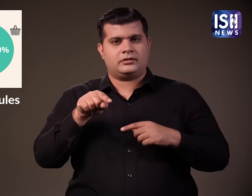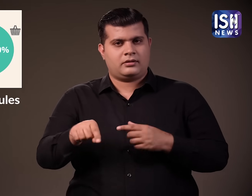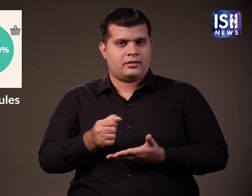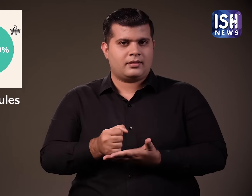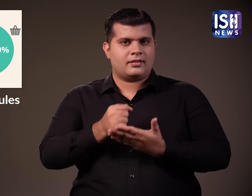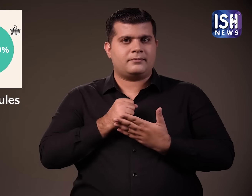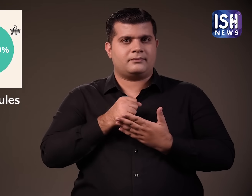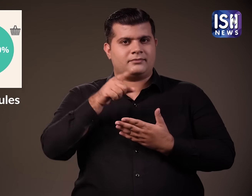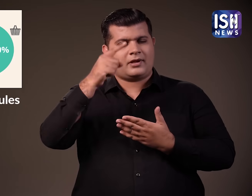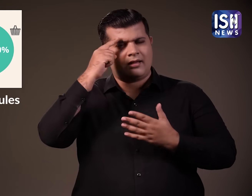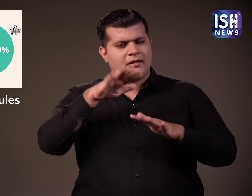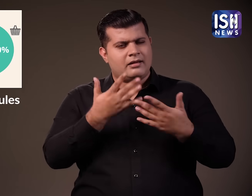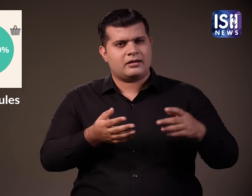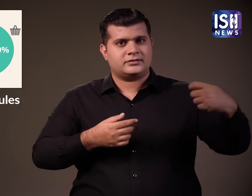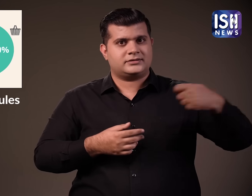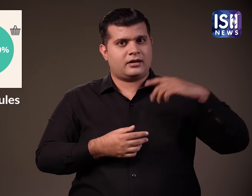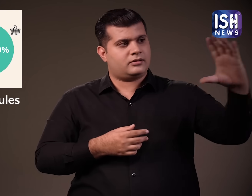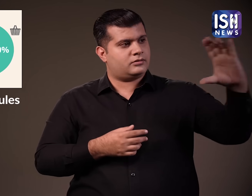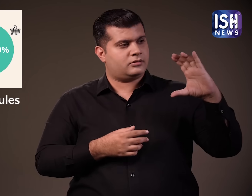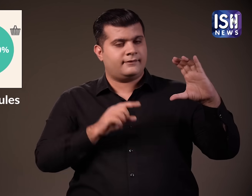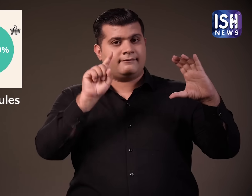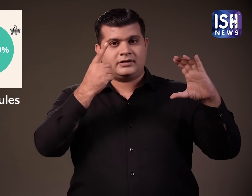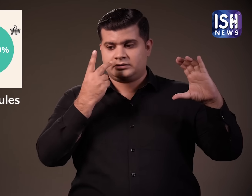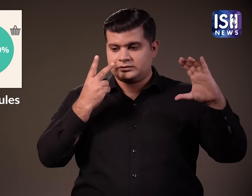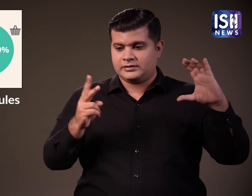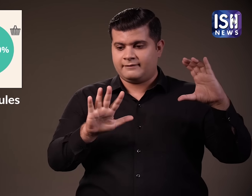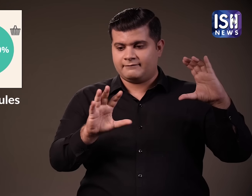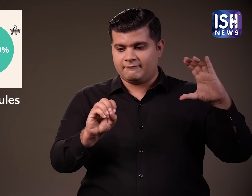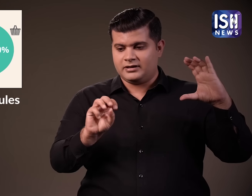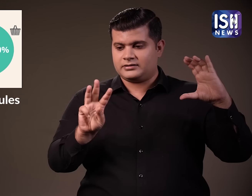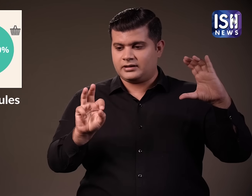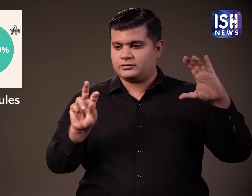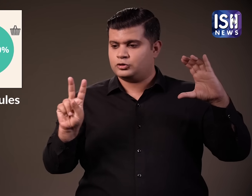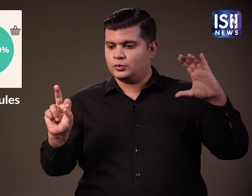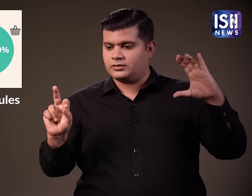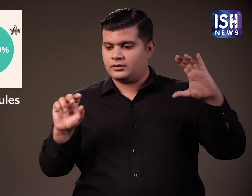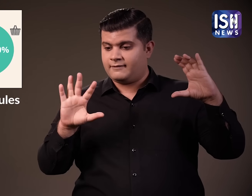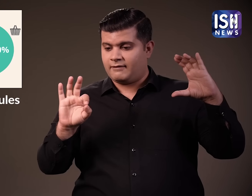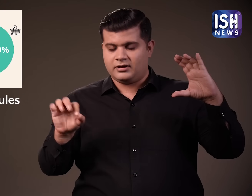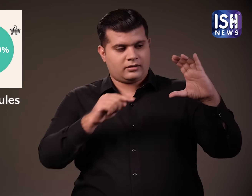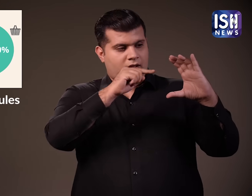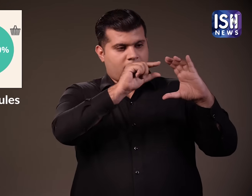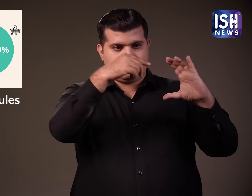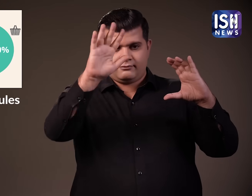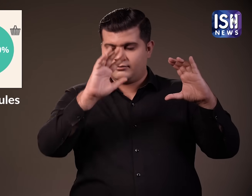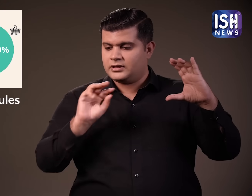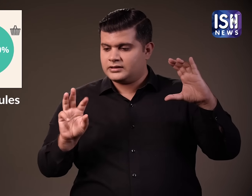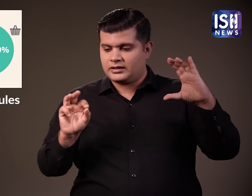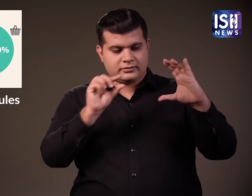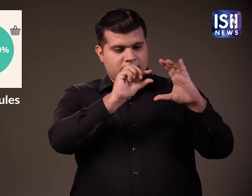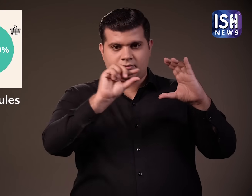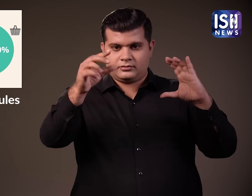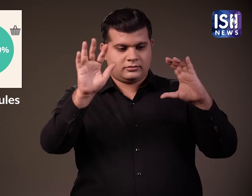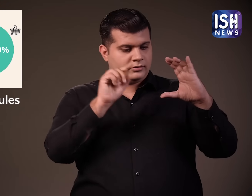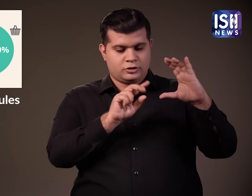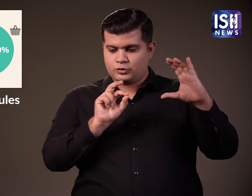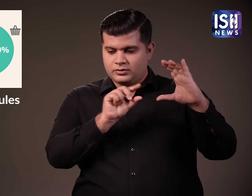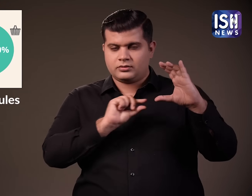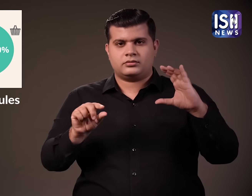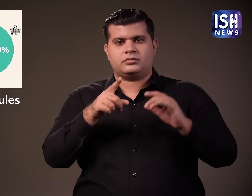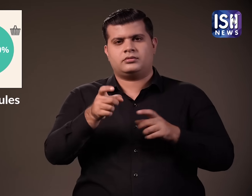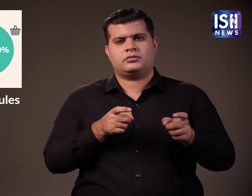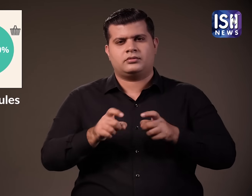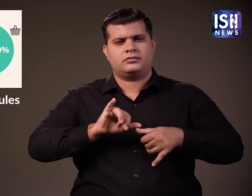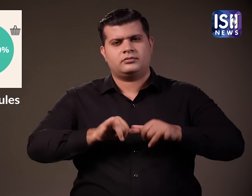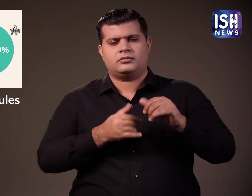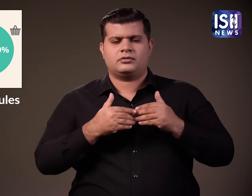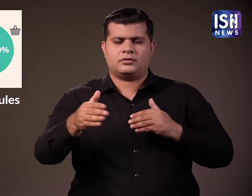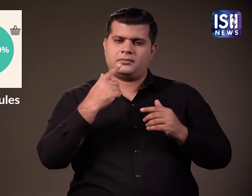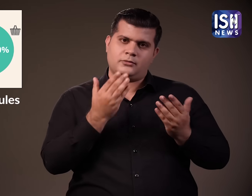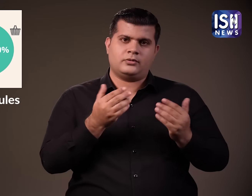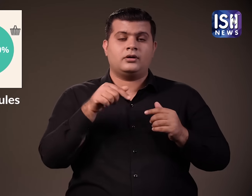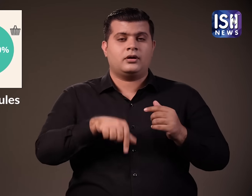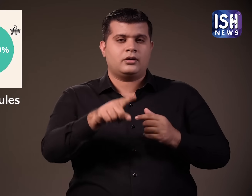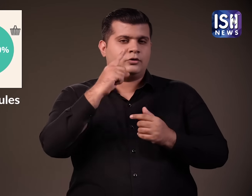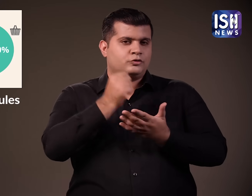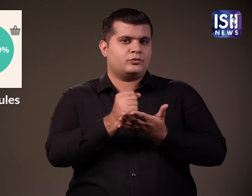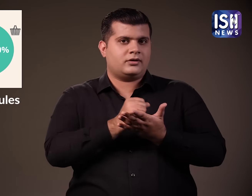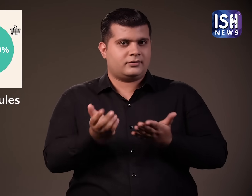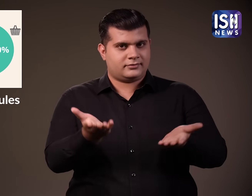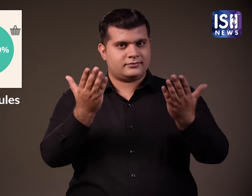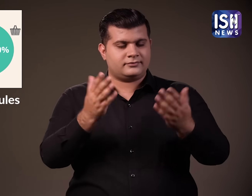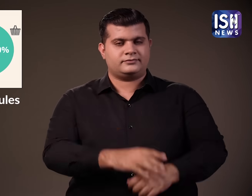Applying the 50-30-20 rule to your salary will help you manage your personal finance well. Start practice it from now on.